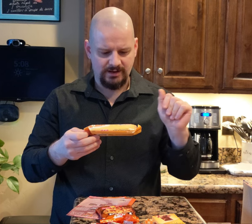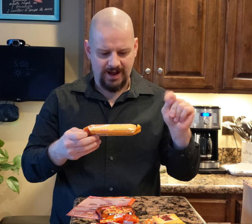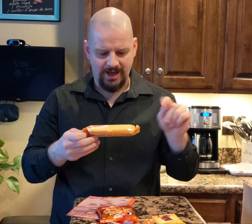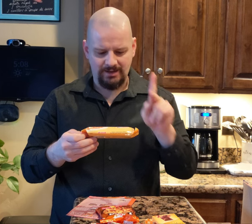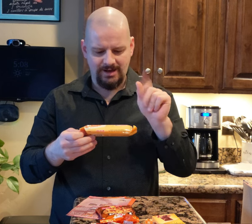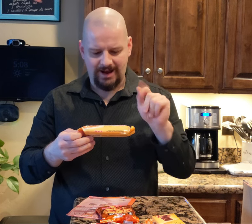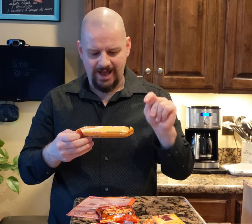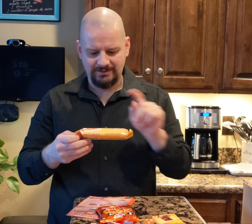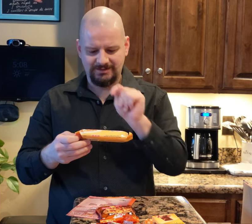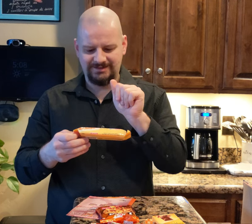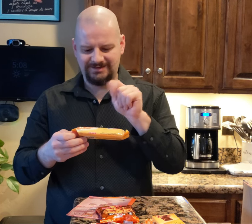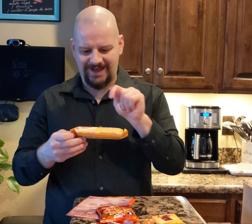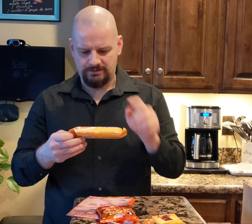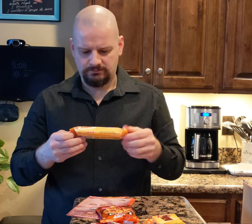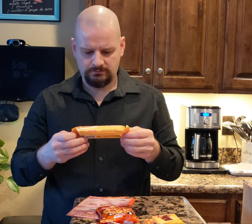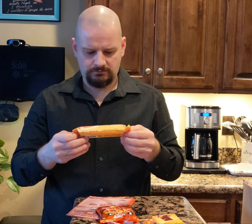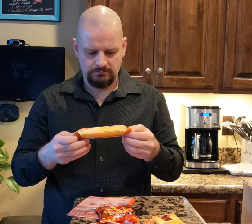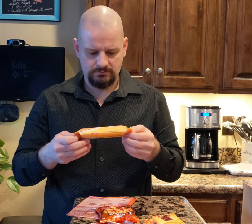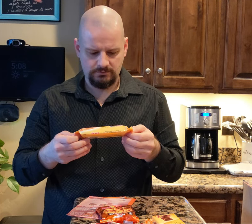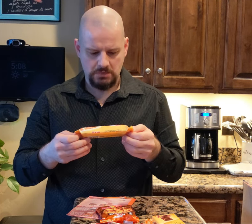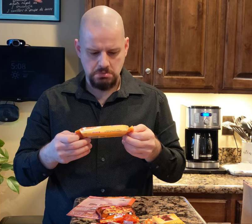Kat Kat Tat...